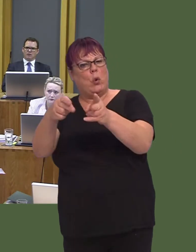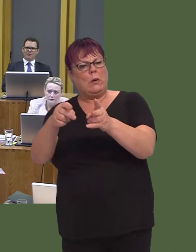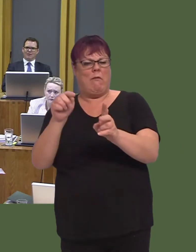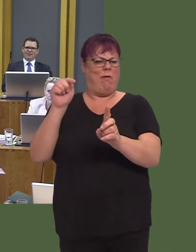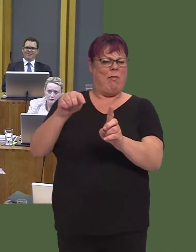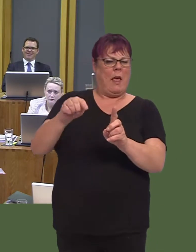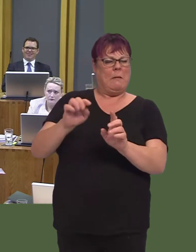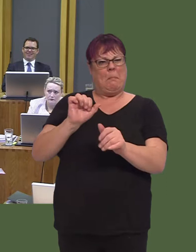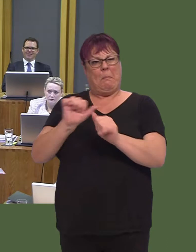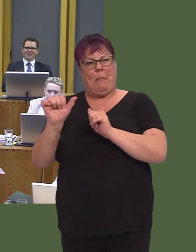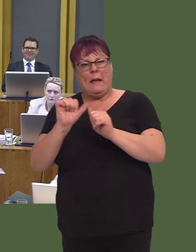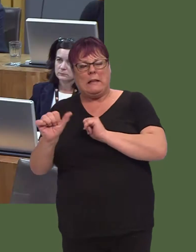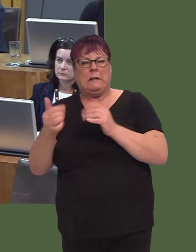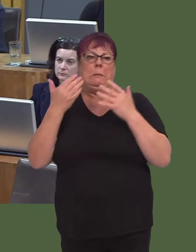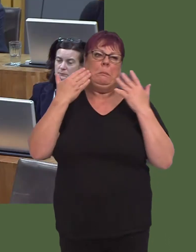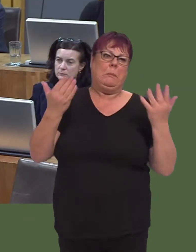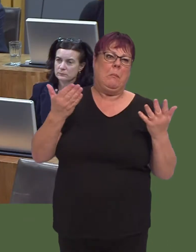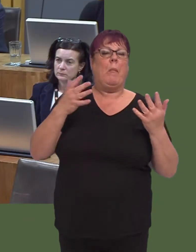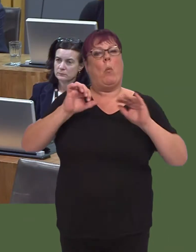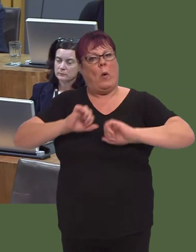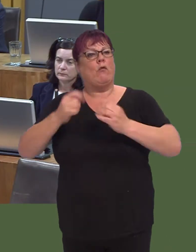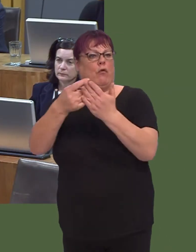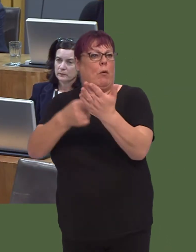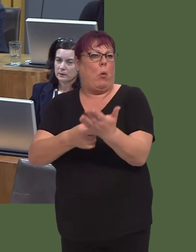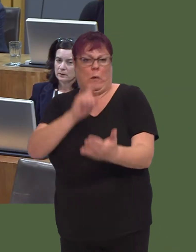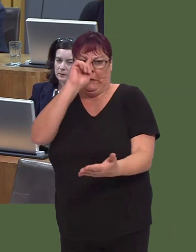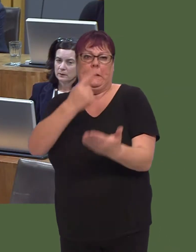yet seen the planning inspector's substantial report on this matter.